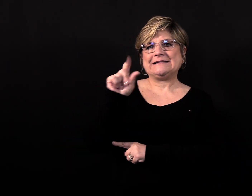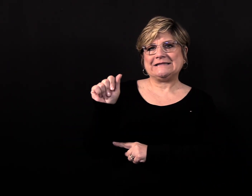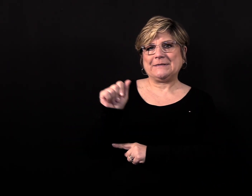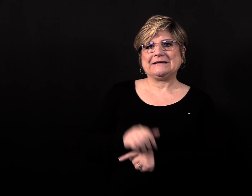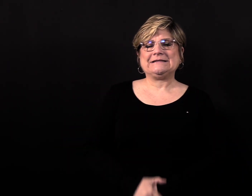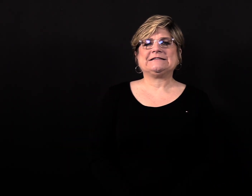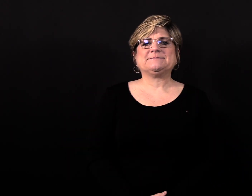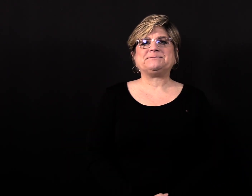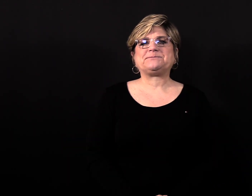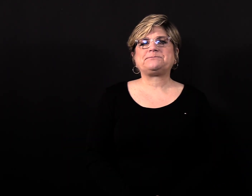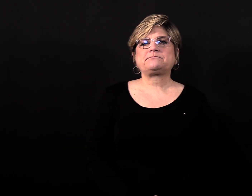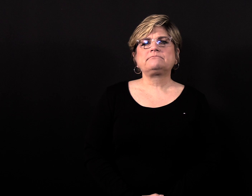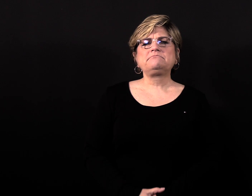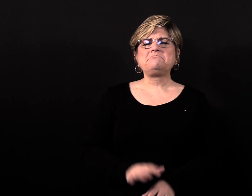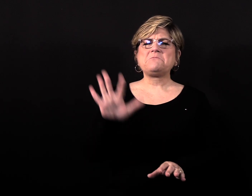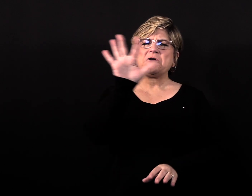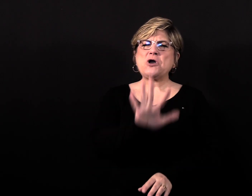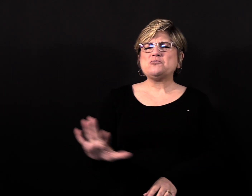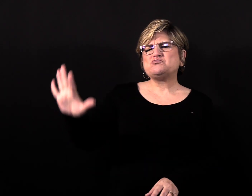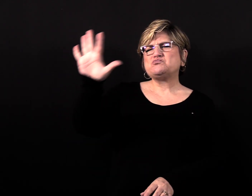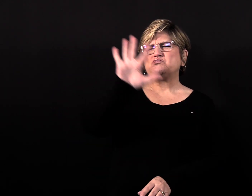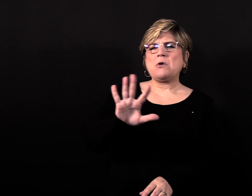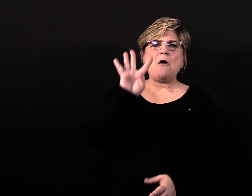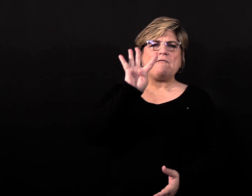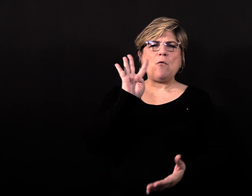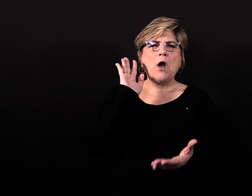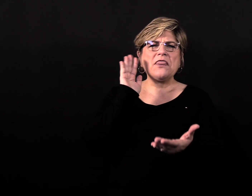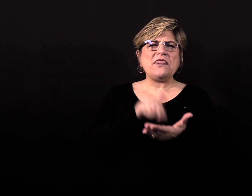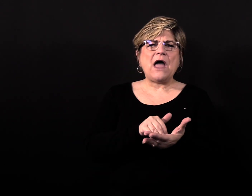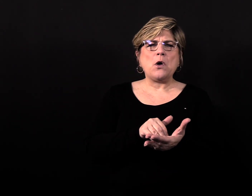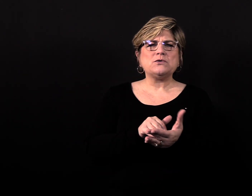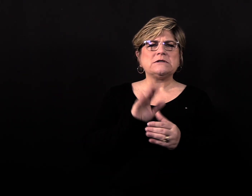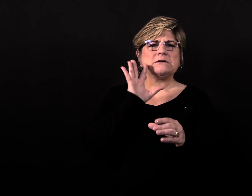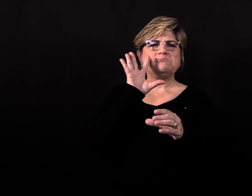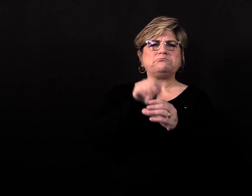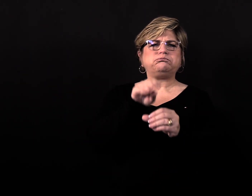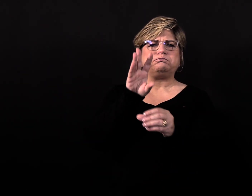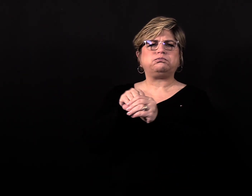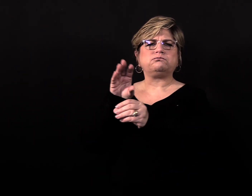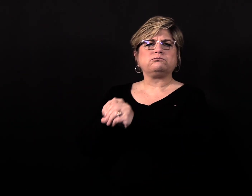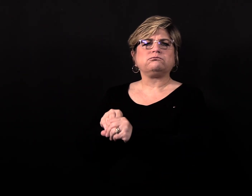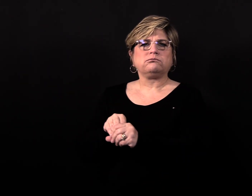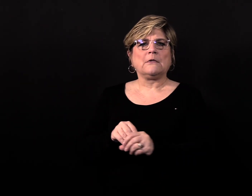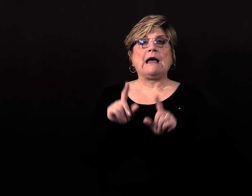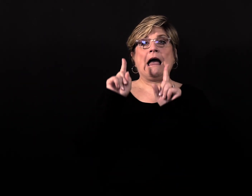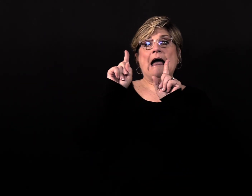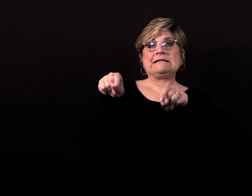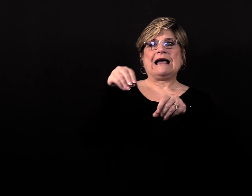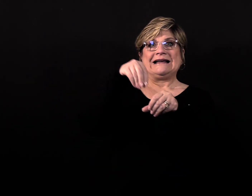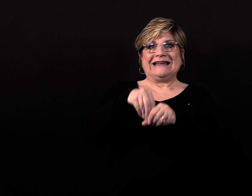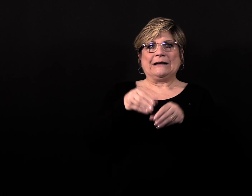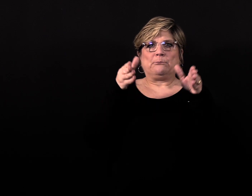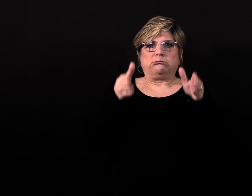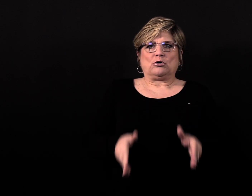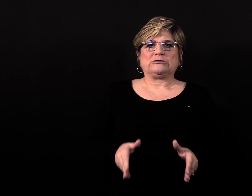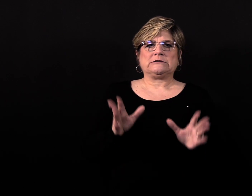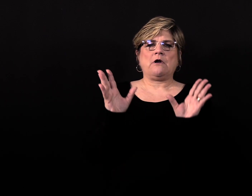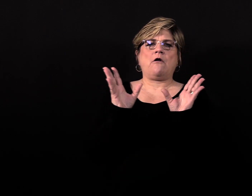Approximately 4,000 participants attended the in-person conference.